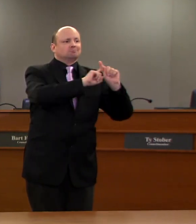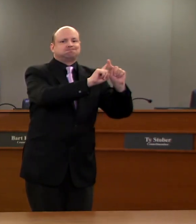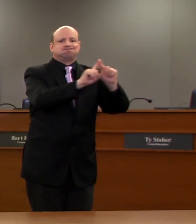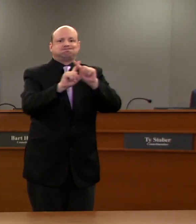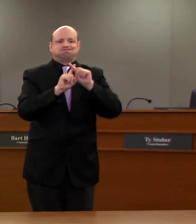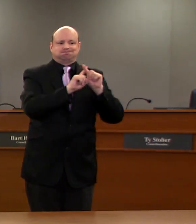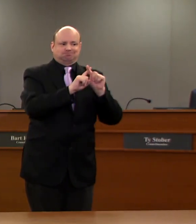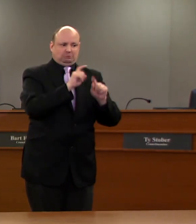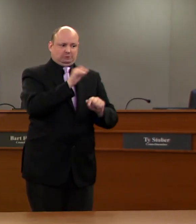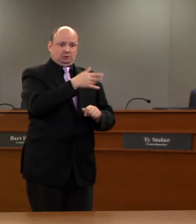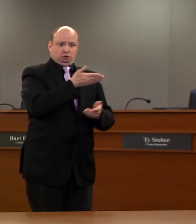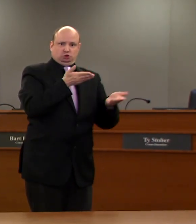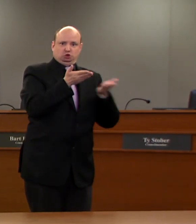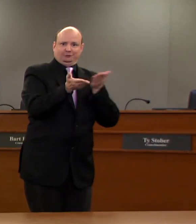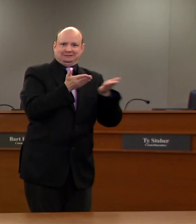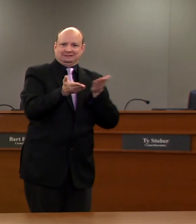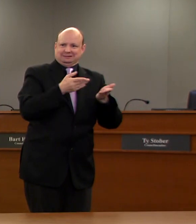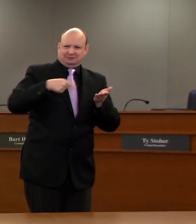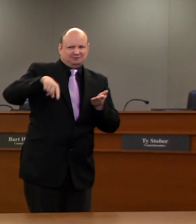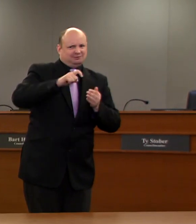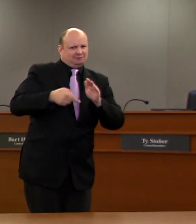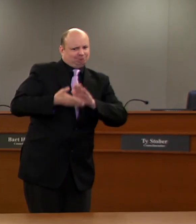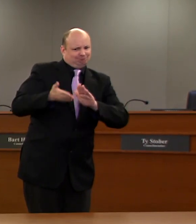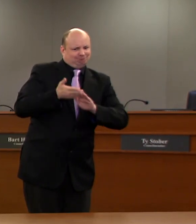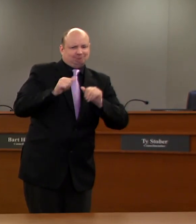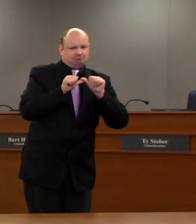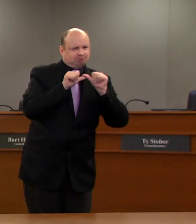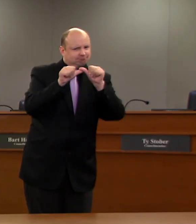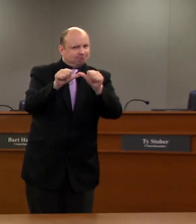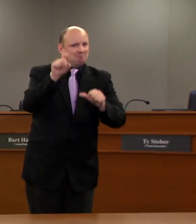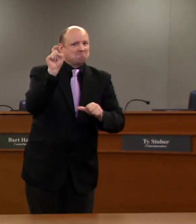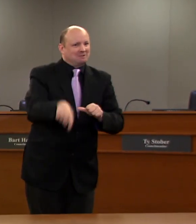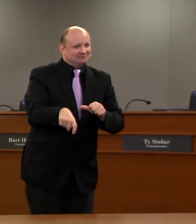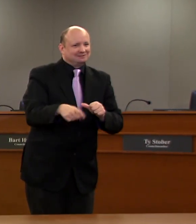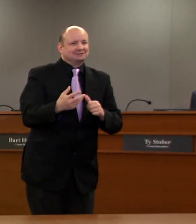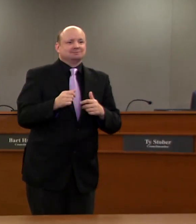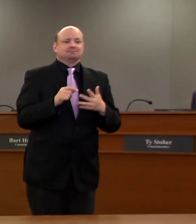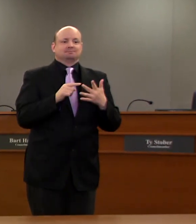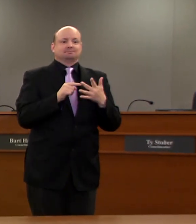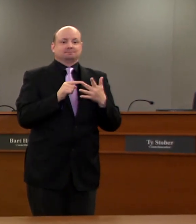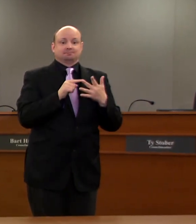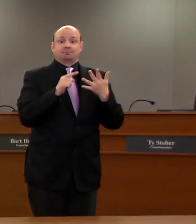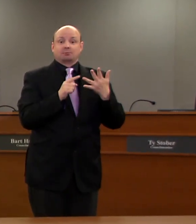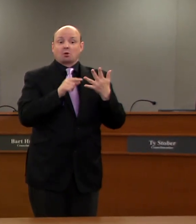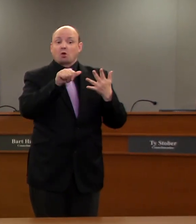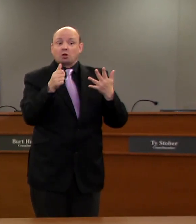Department needs help in containing a spill, our Operations Center would be their.